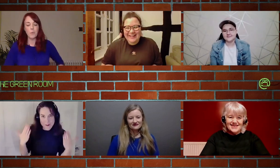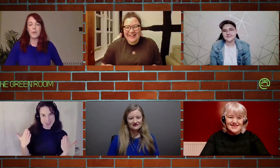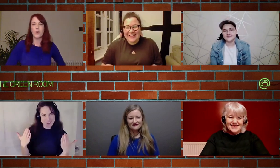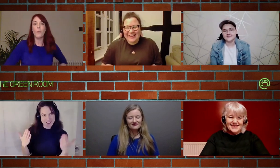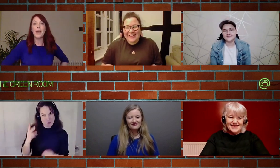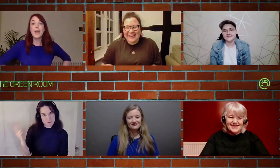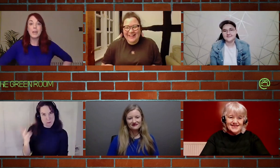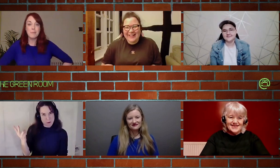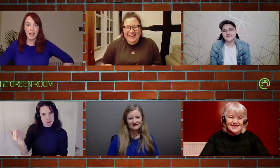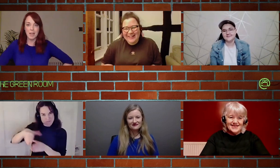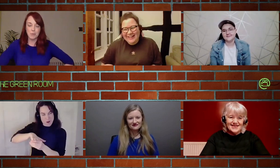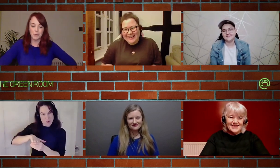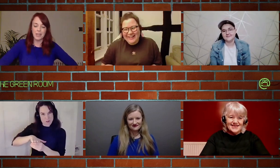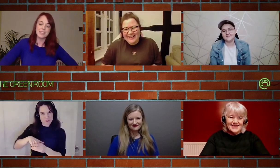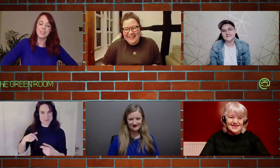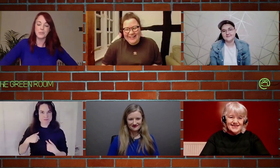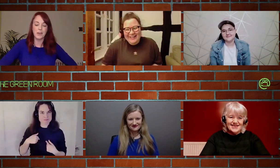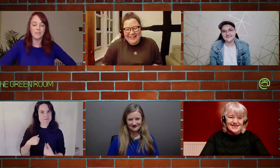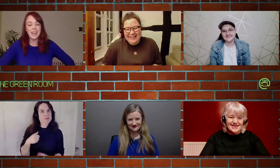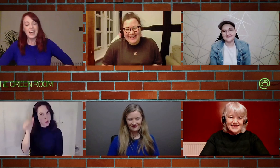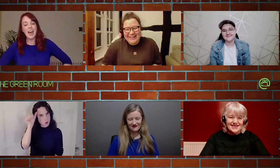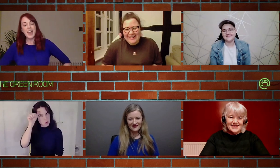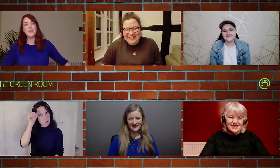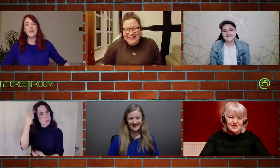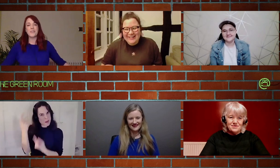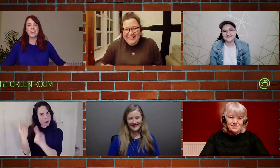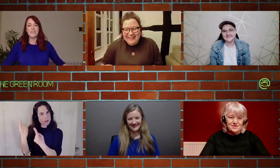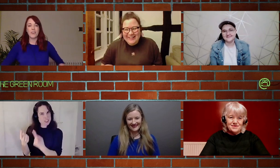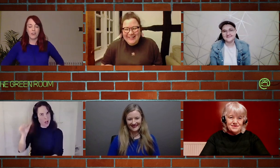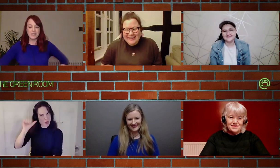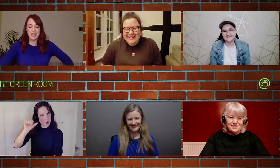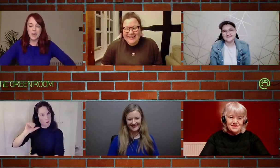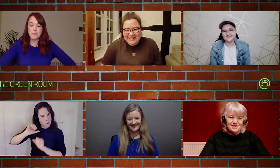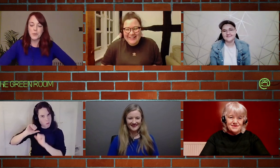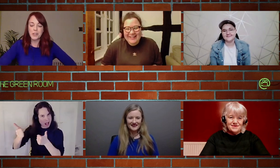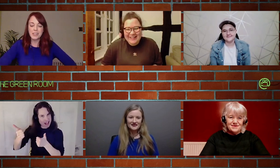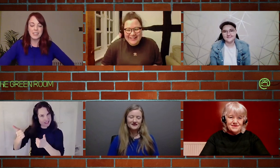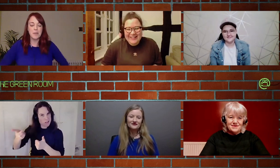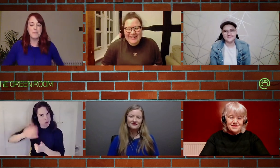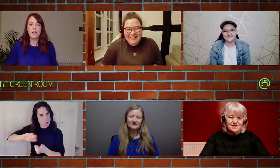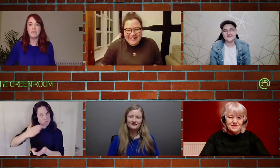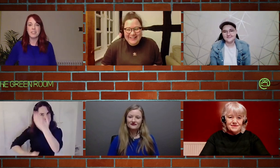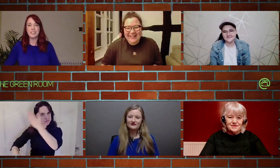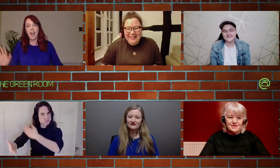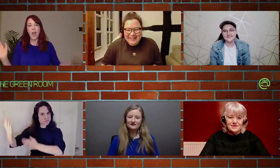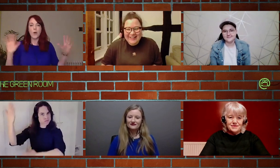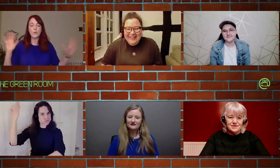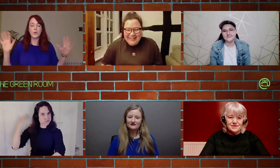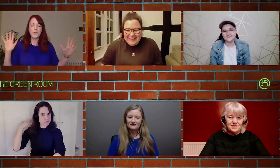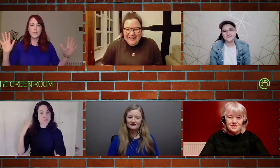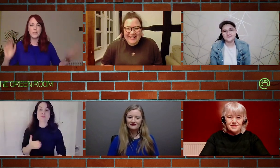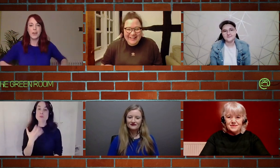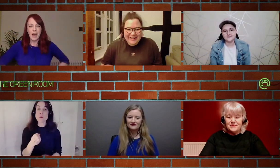We go way, way back but we'll get to that as well. We've got Brooklyn Melvin. Woohoo!